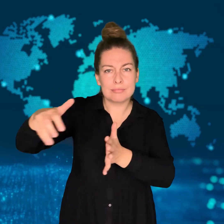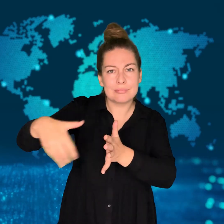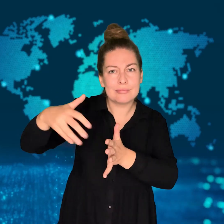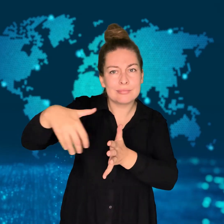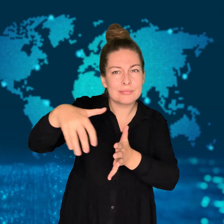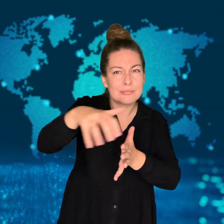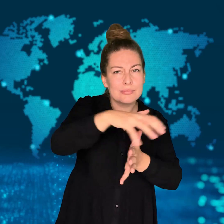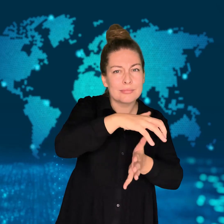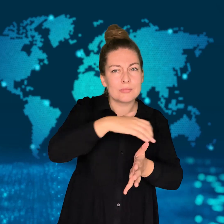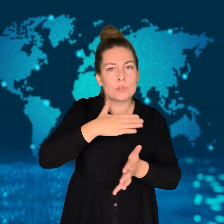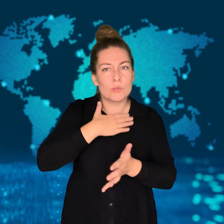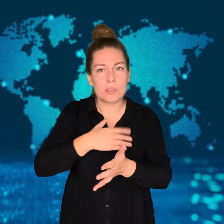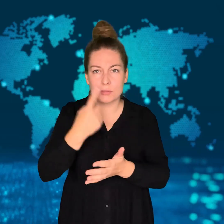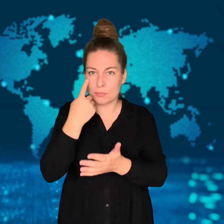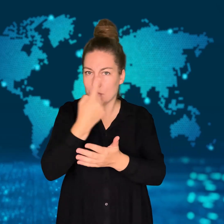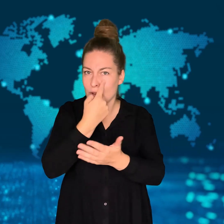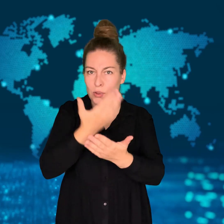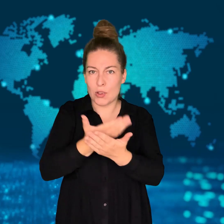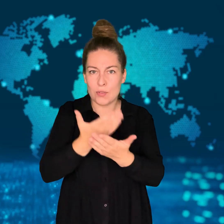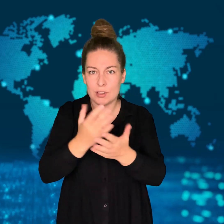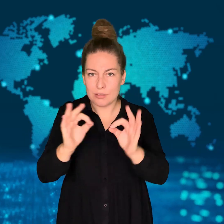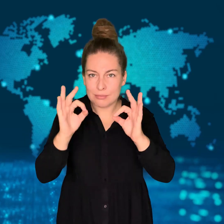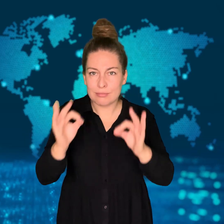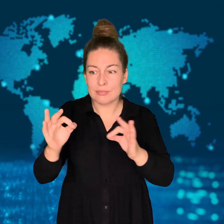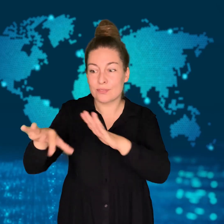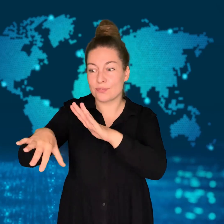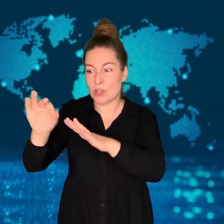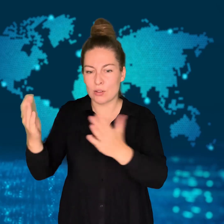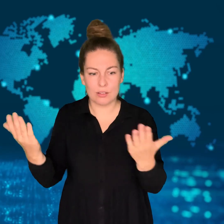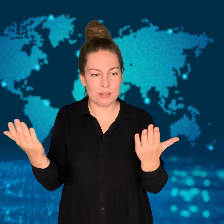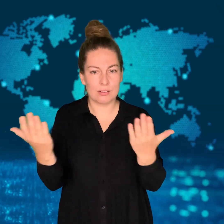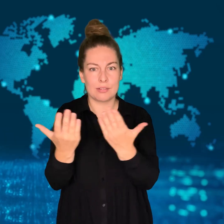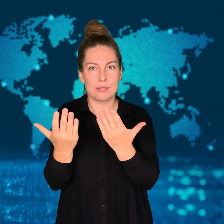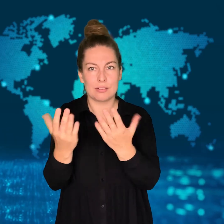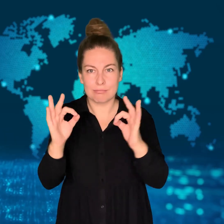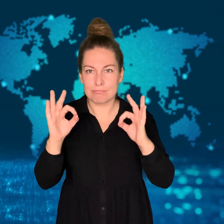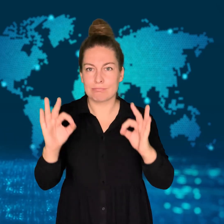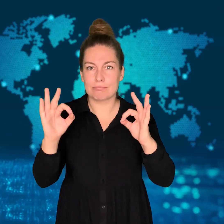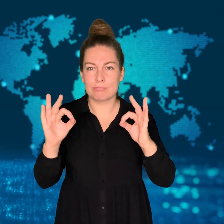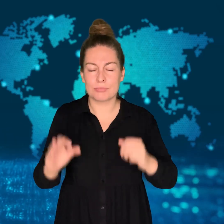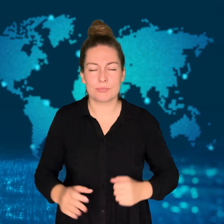gathered testimonies from the miners to verify the findings.